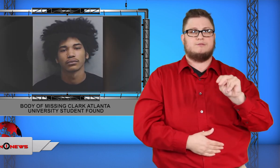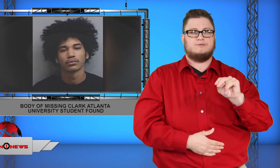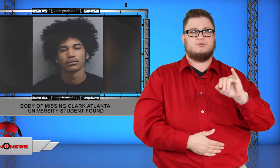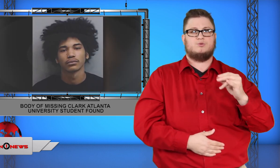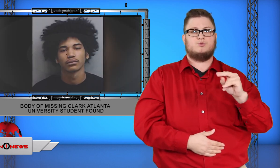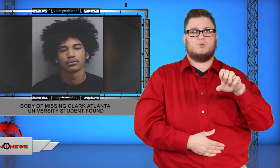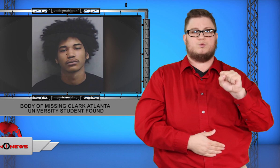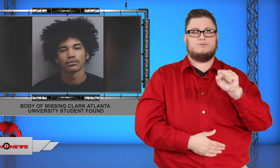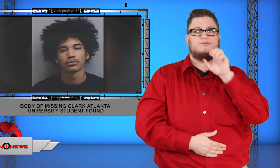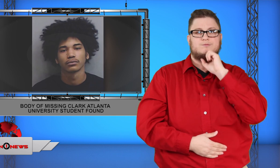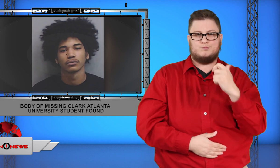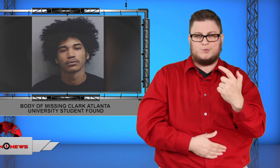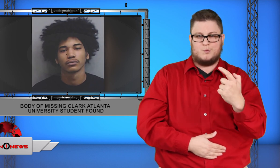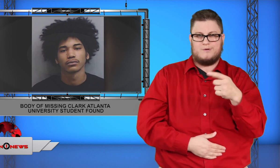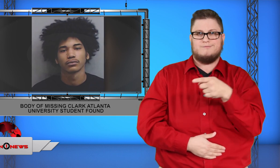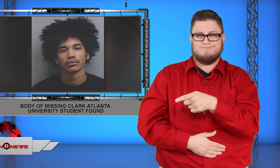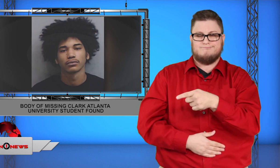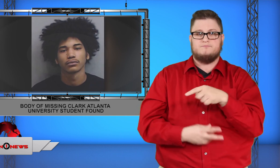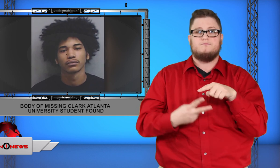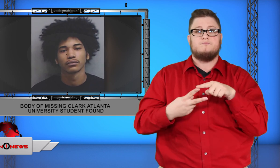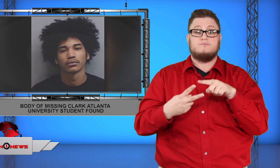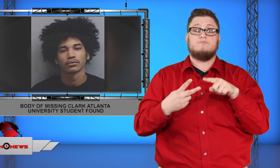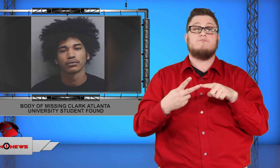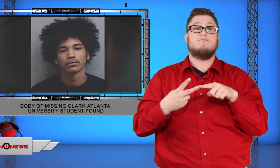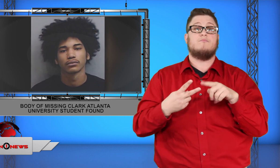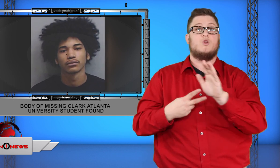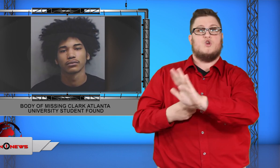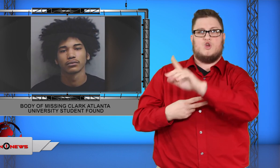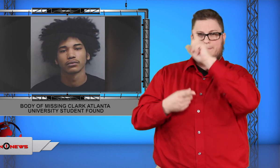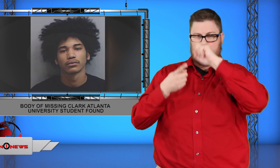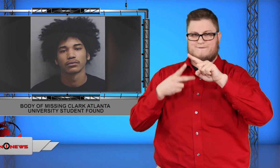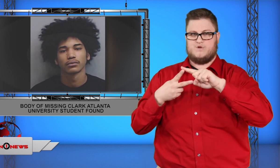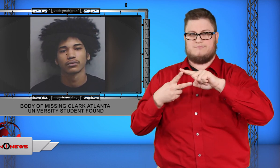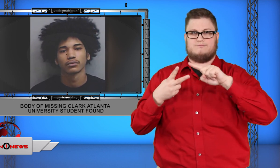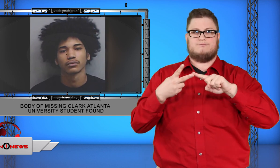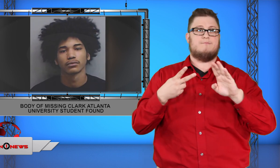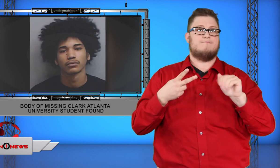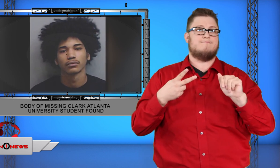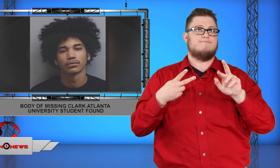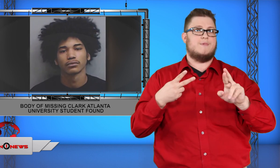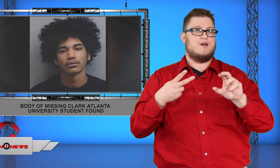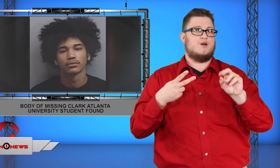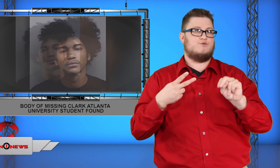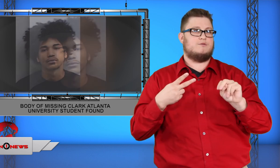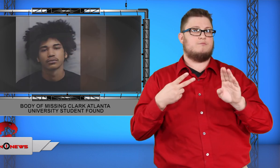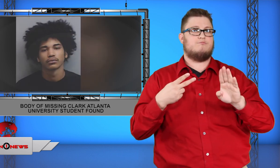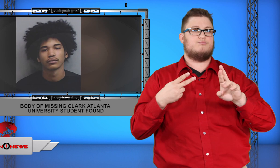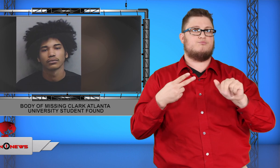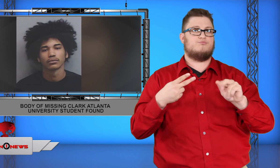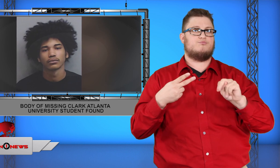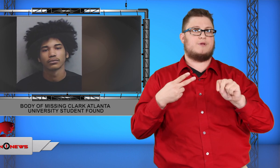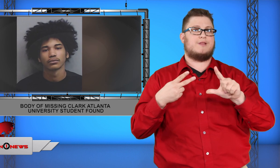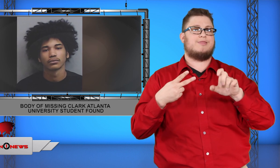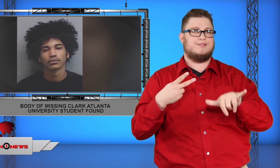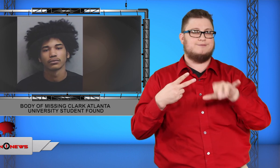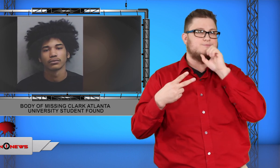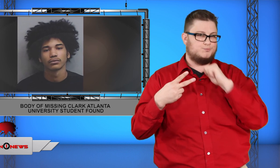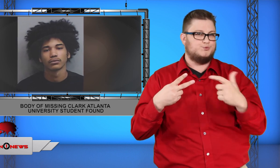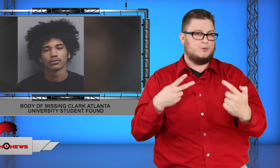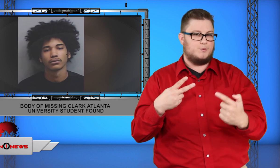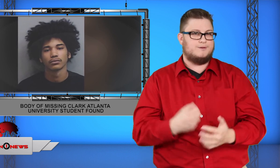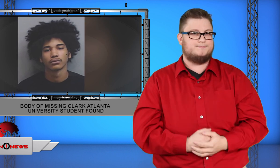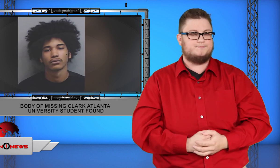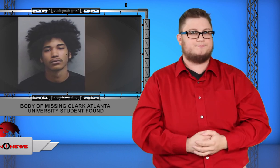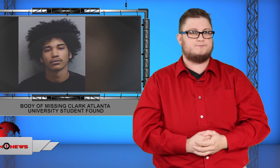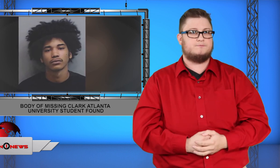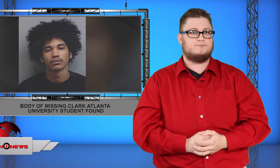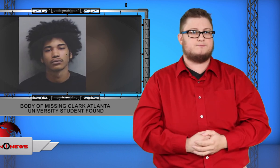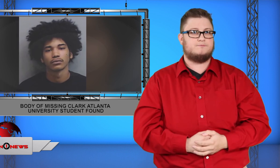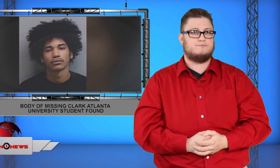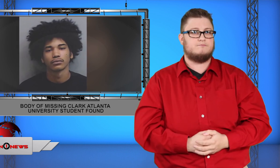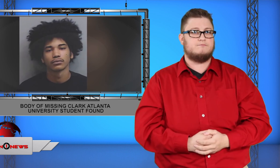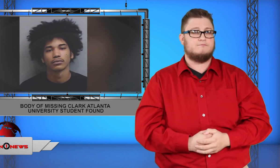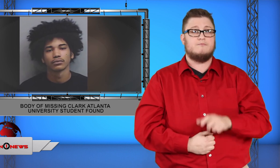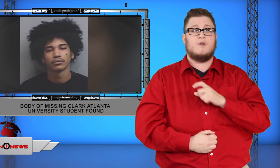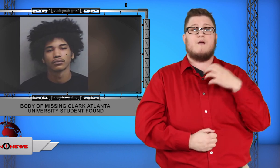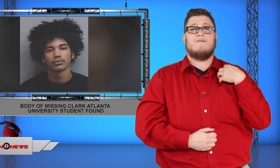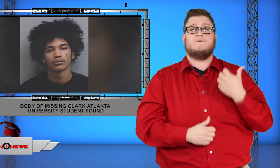Jordyn Jones and the roommate's boyfriend twenty-one-year-old Barron Brantley.